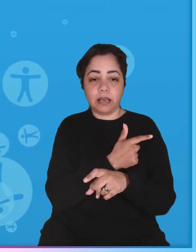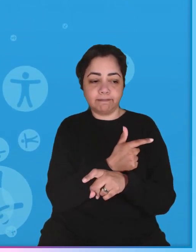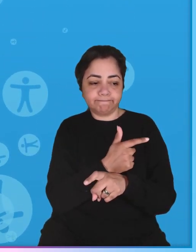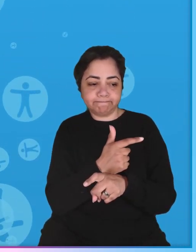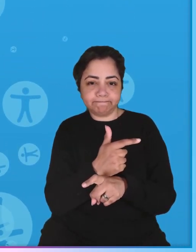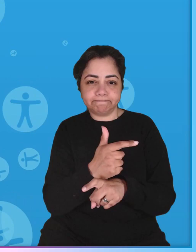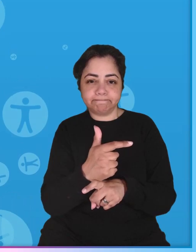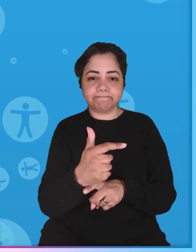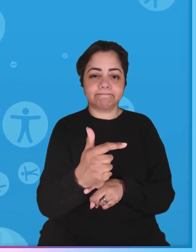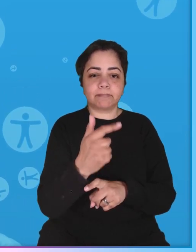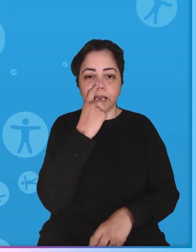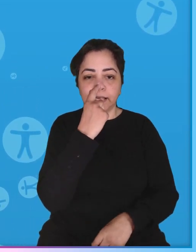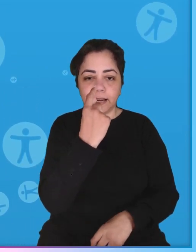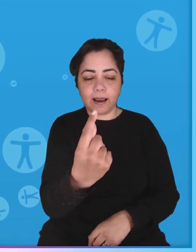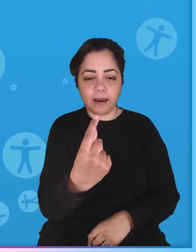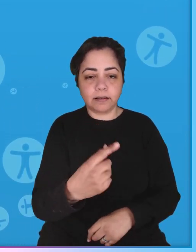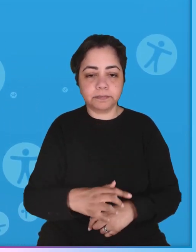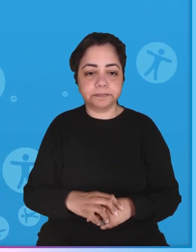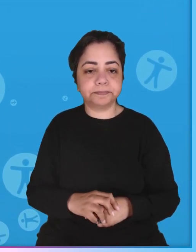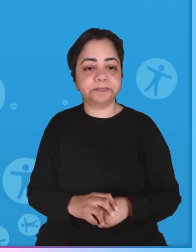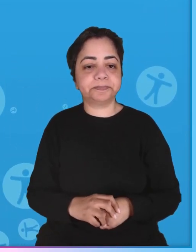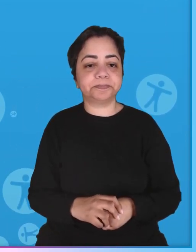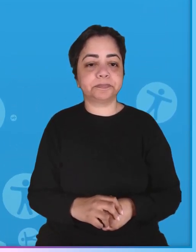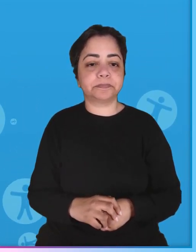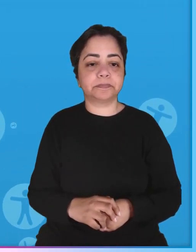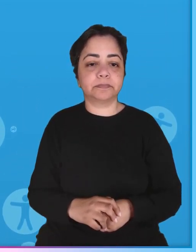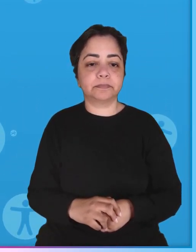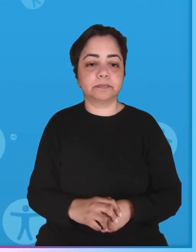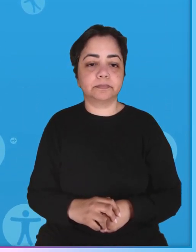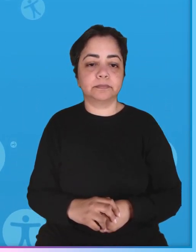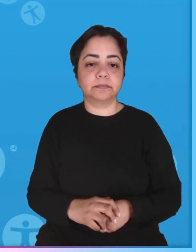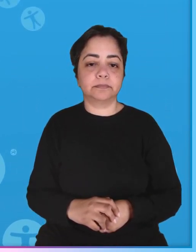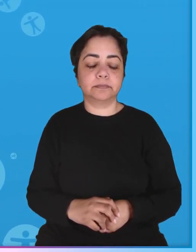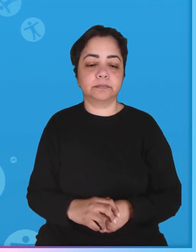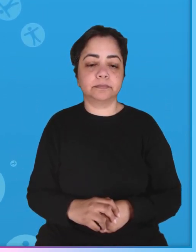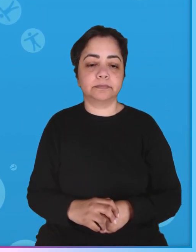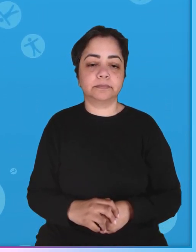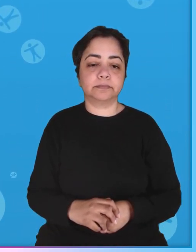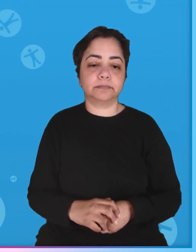We’ve got a bunch of games still to showcase today but I want to take some time to say a quick thank you as well